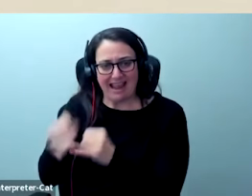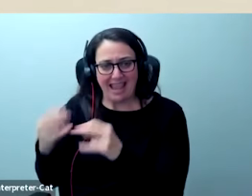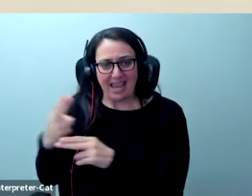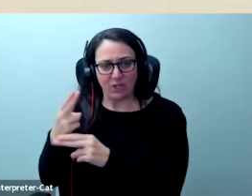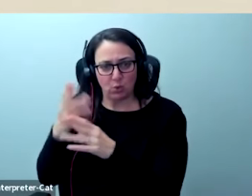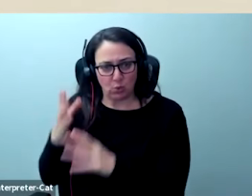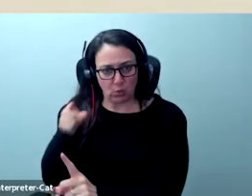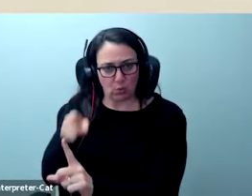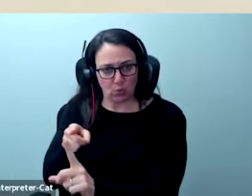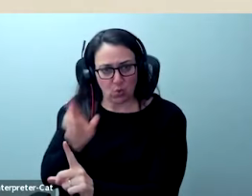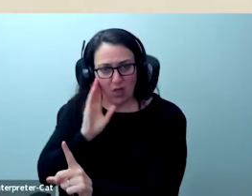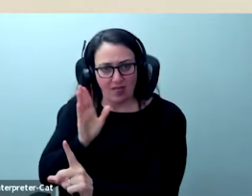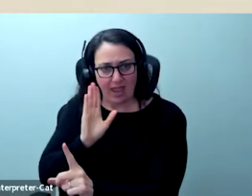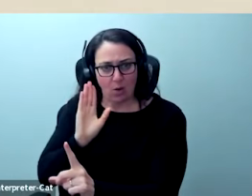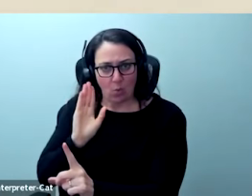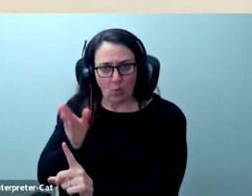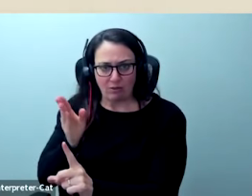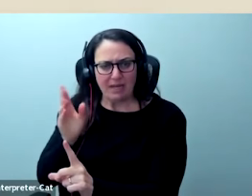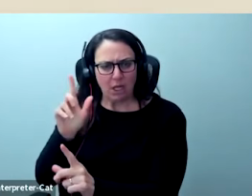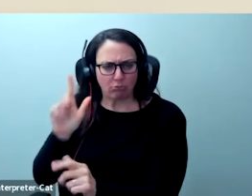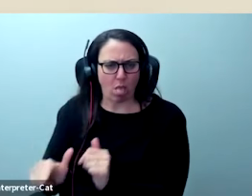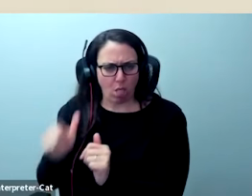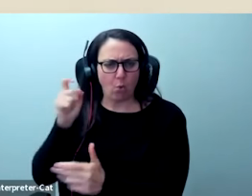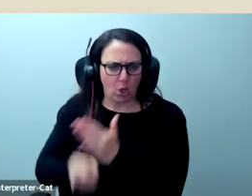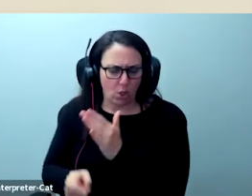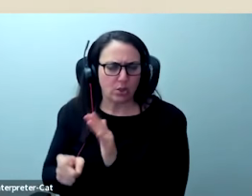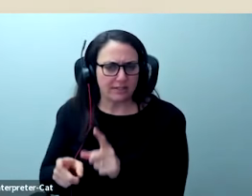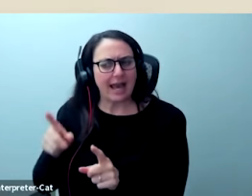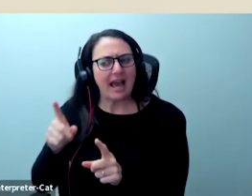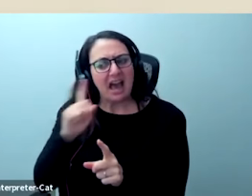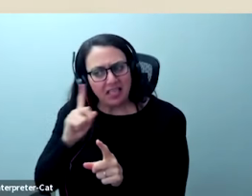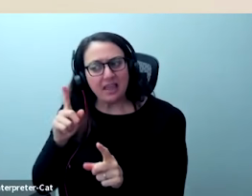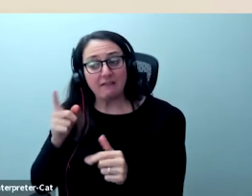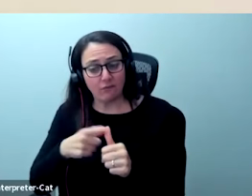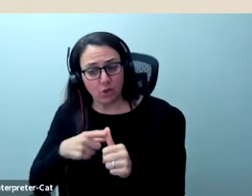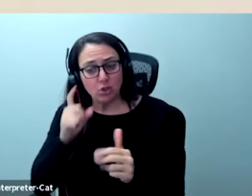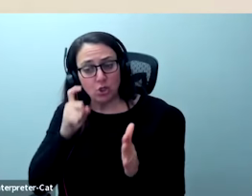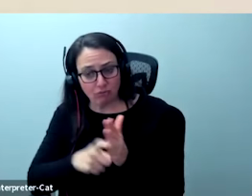that ultimately will be at a lower cost. So I think you're recognizing a problem that's super important,